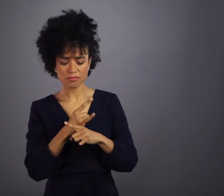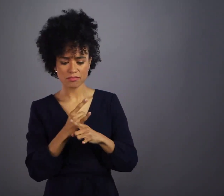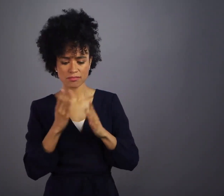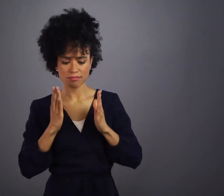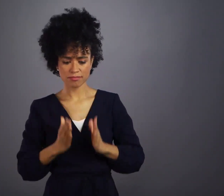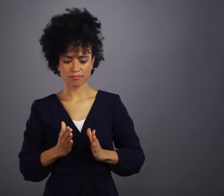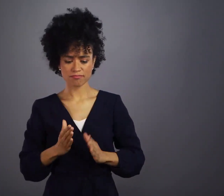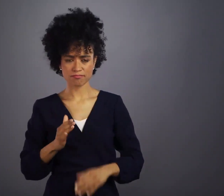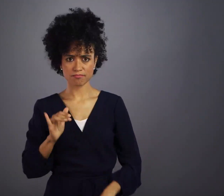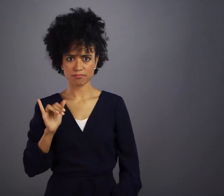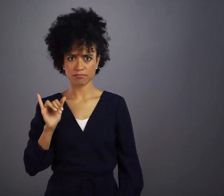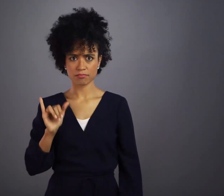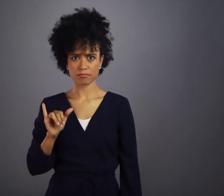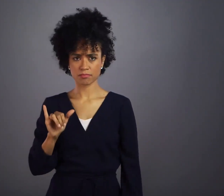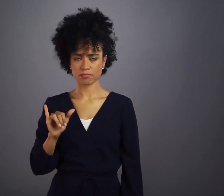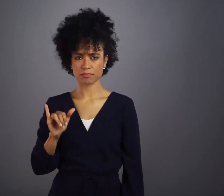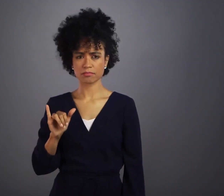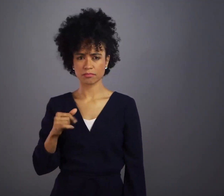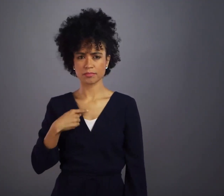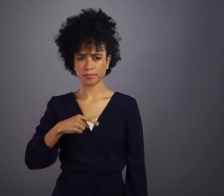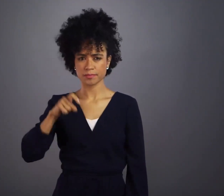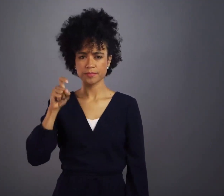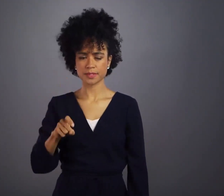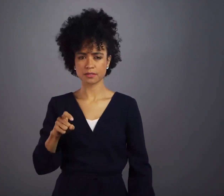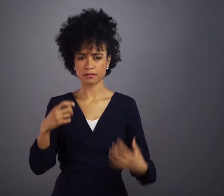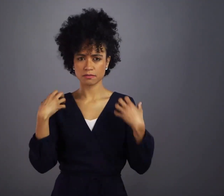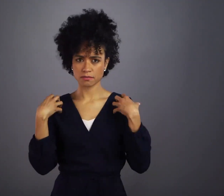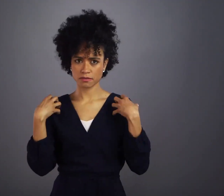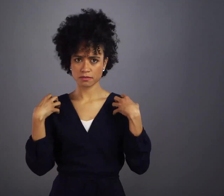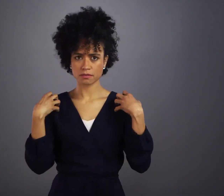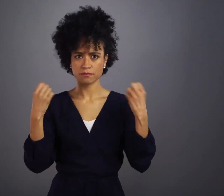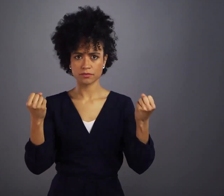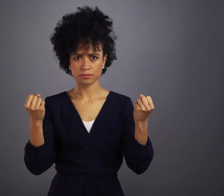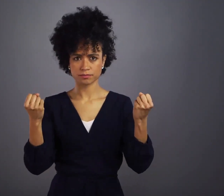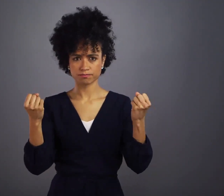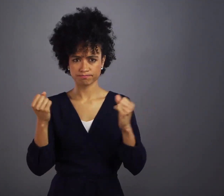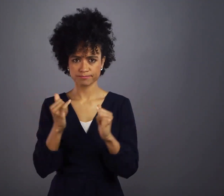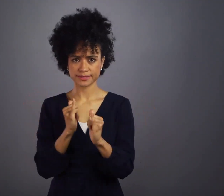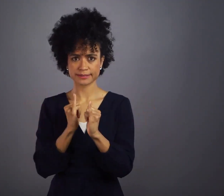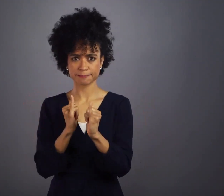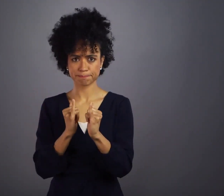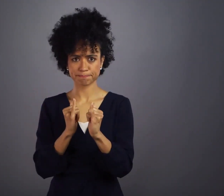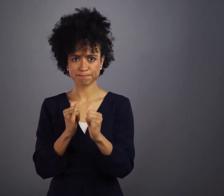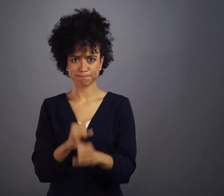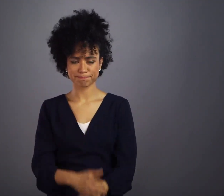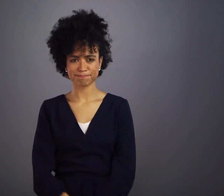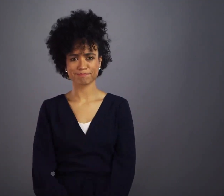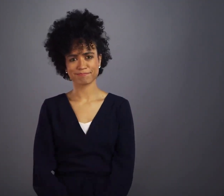"Yes, I am one of them too; I must have this thing."